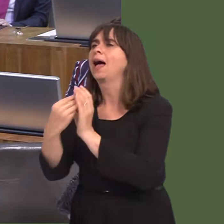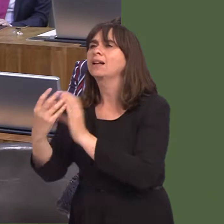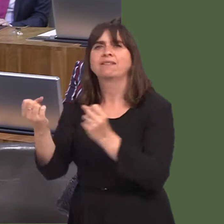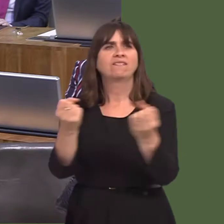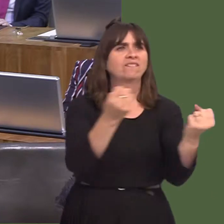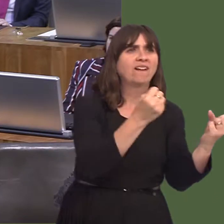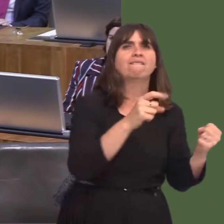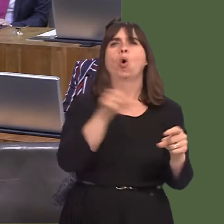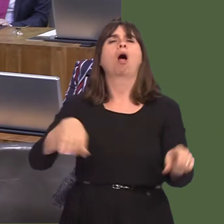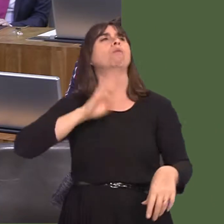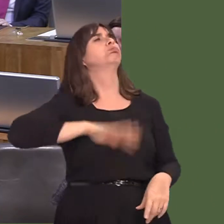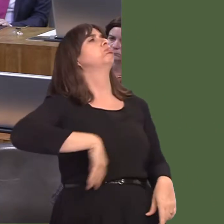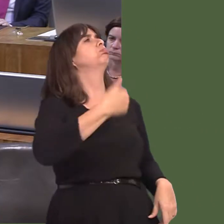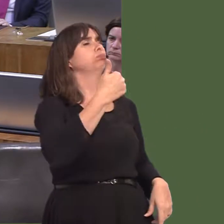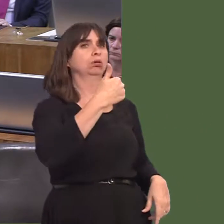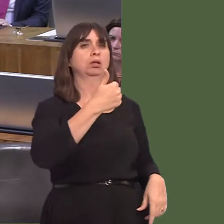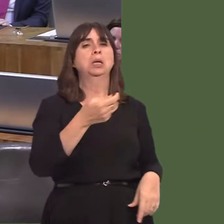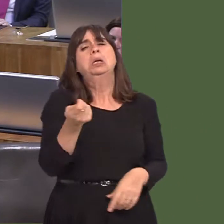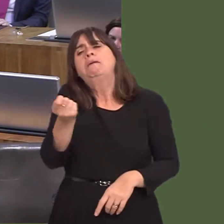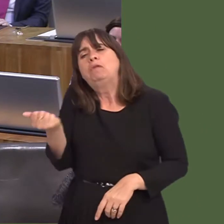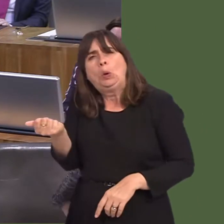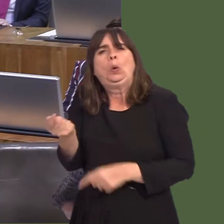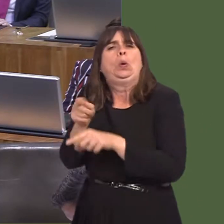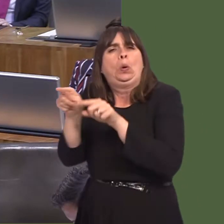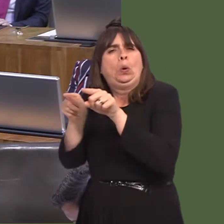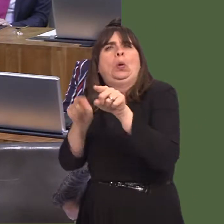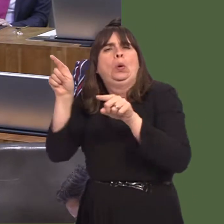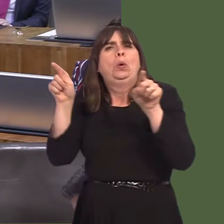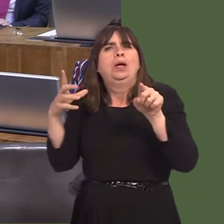There will be a small percentage of the population who will need to look at other solutions in